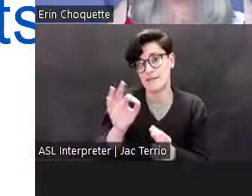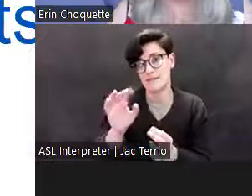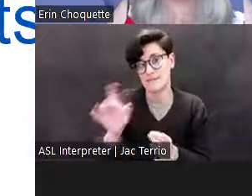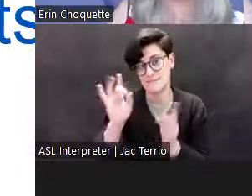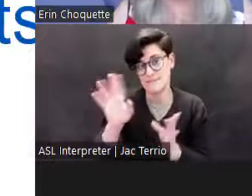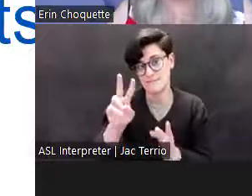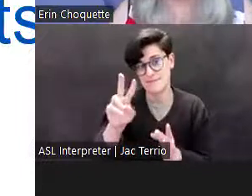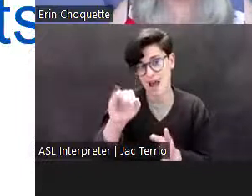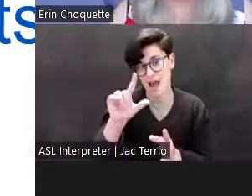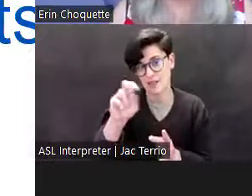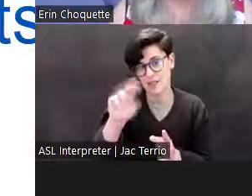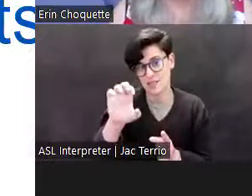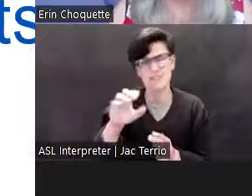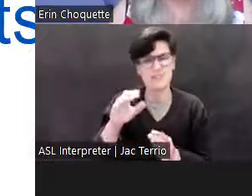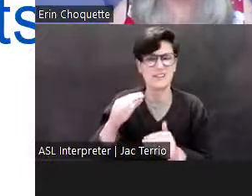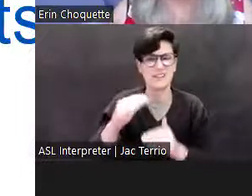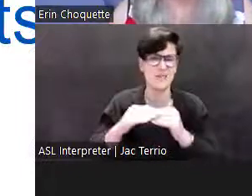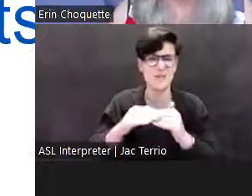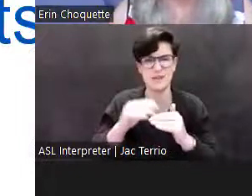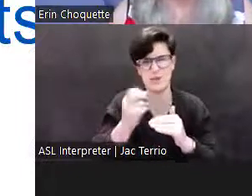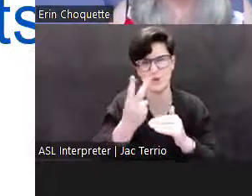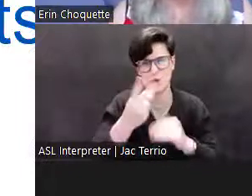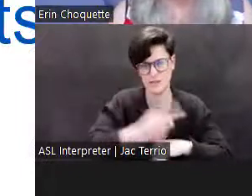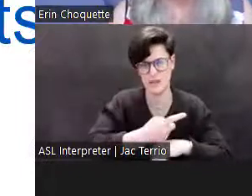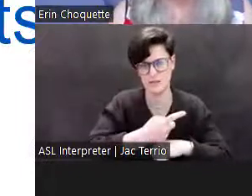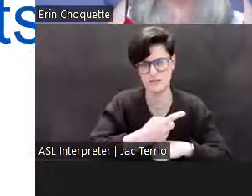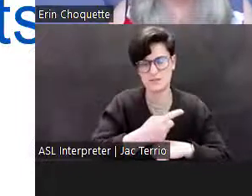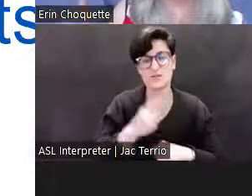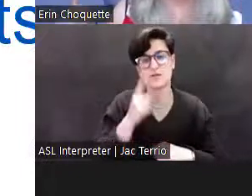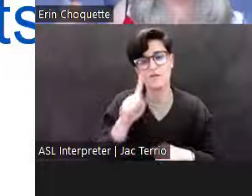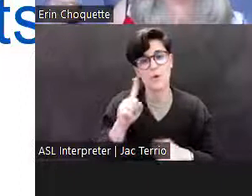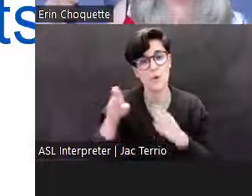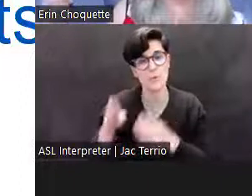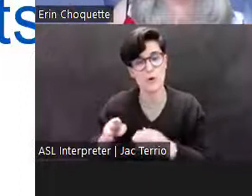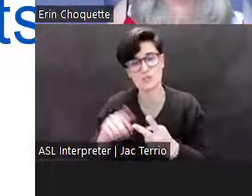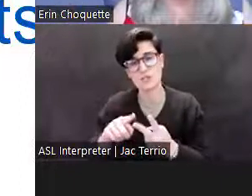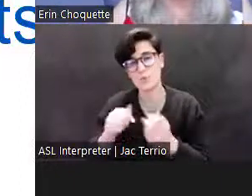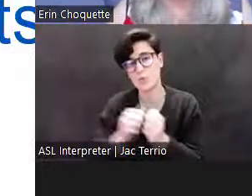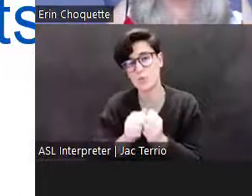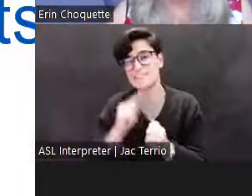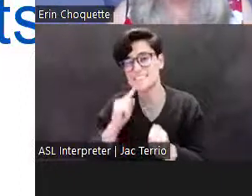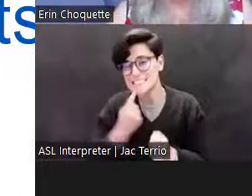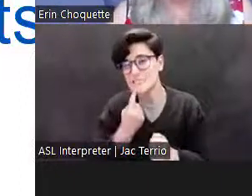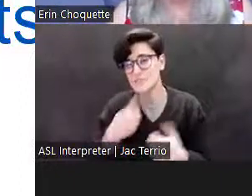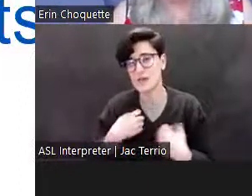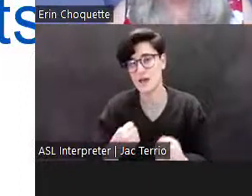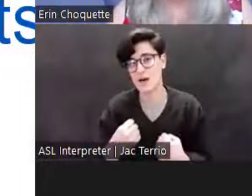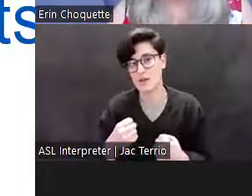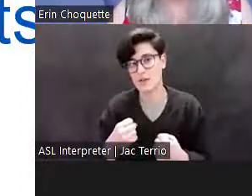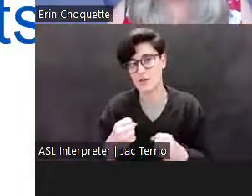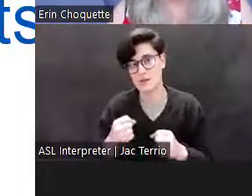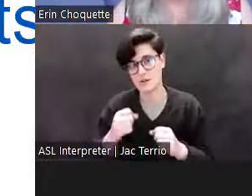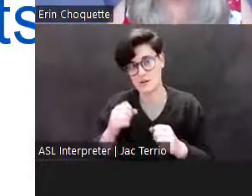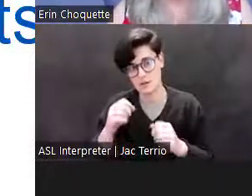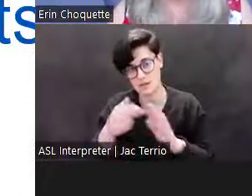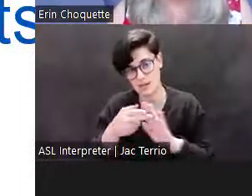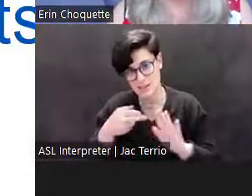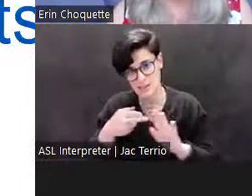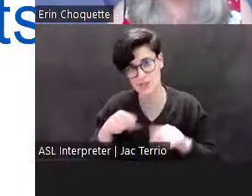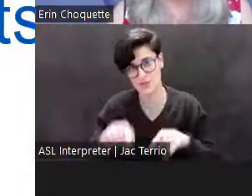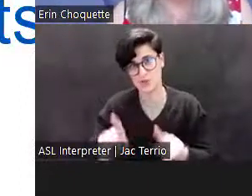and a person who how's a serious health condition during pregnancy can receive up to 2 additional